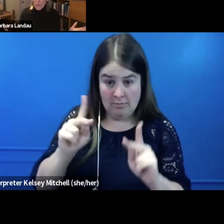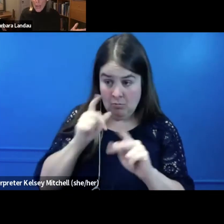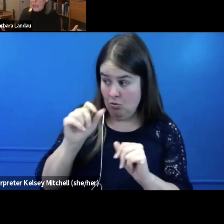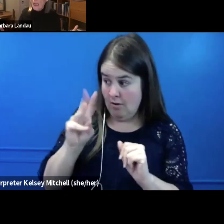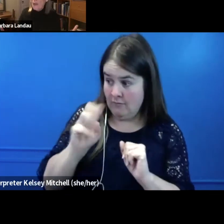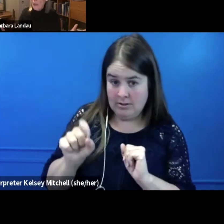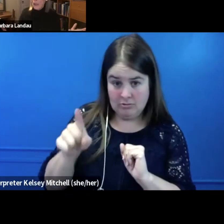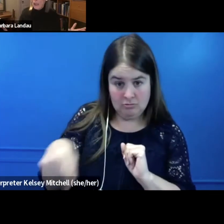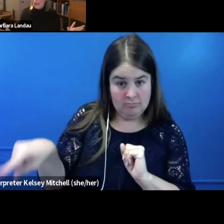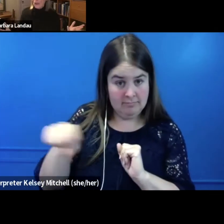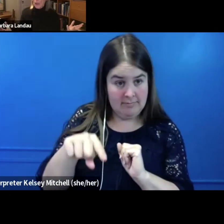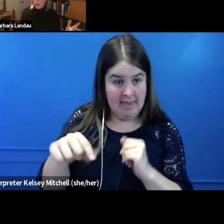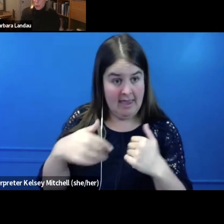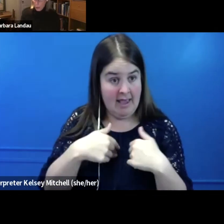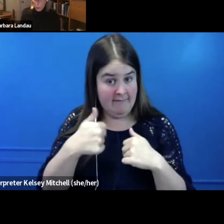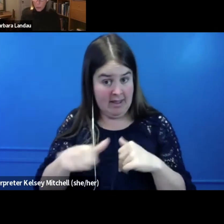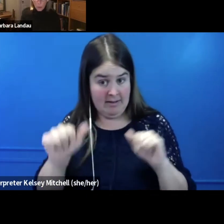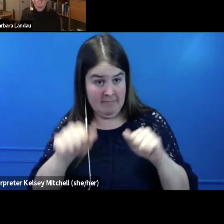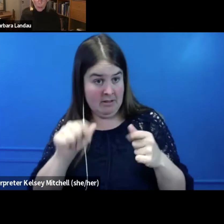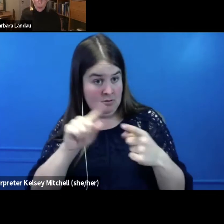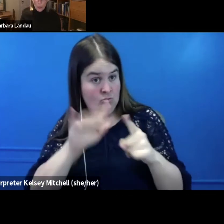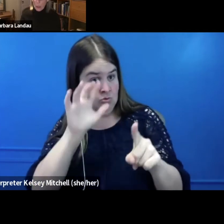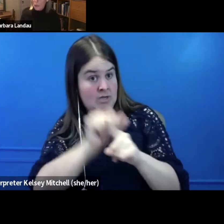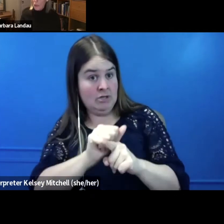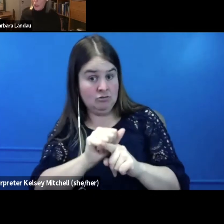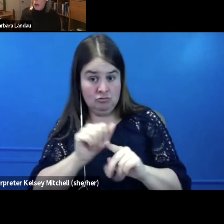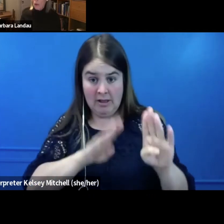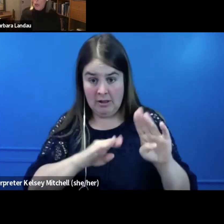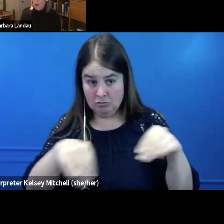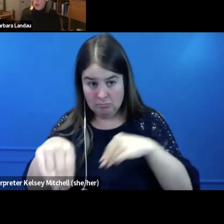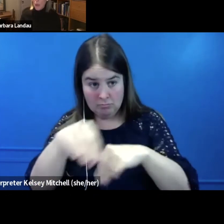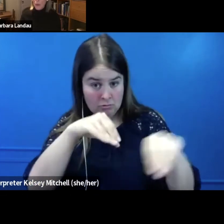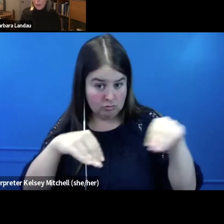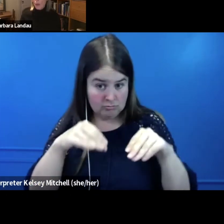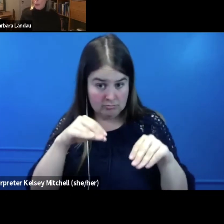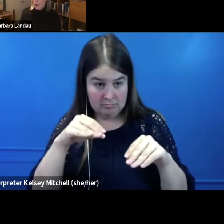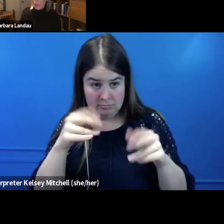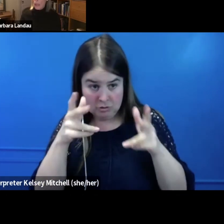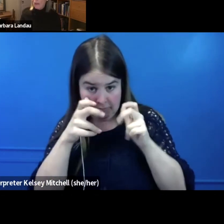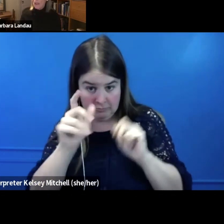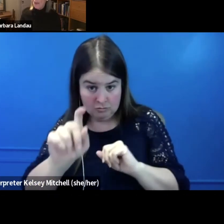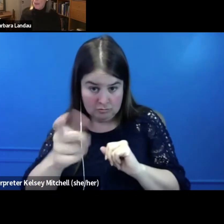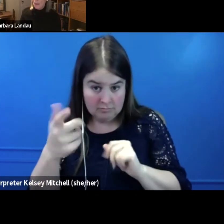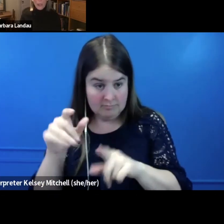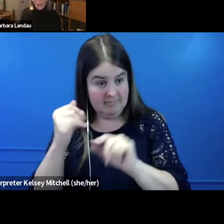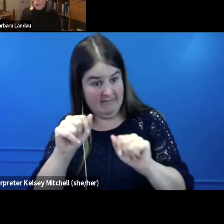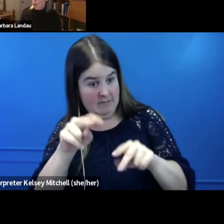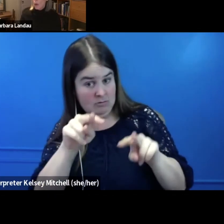any kind of ability to do biological motion perception and if so whether it